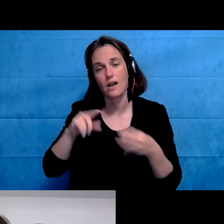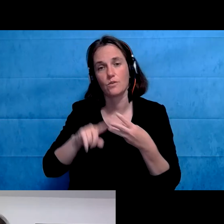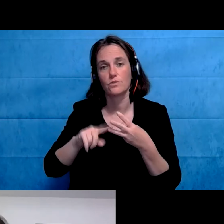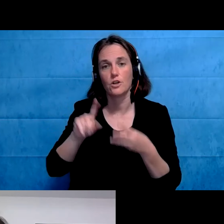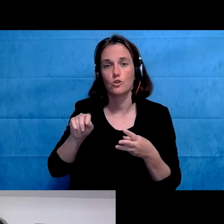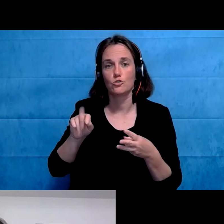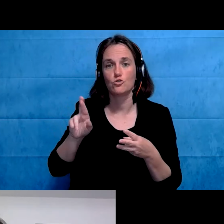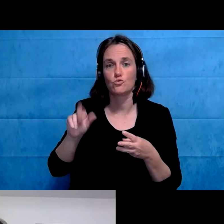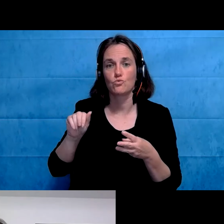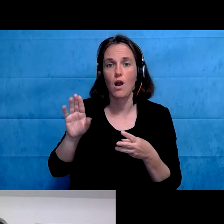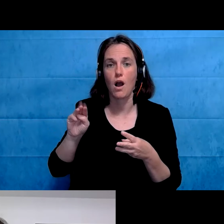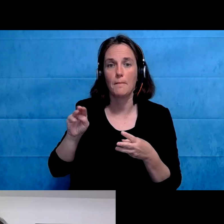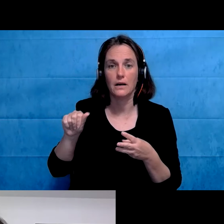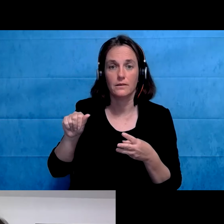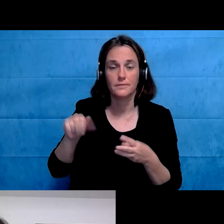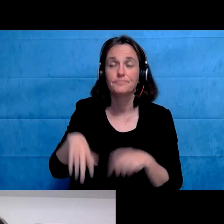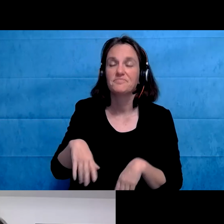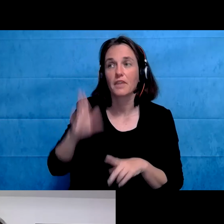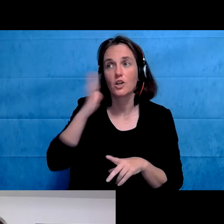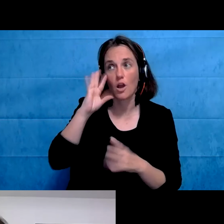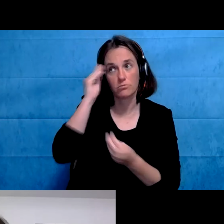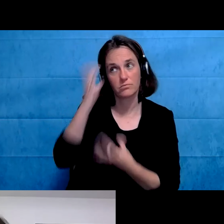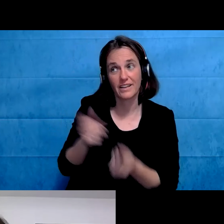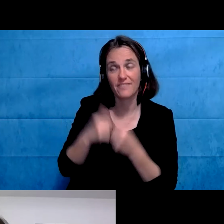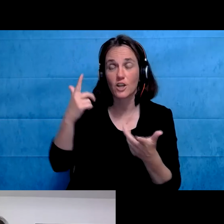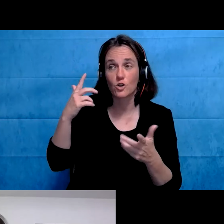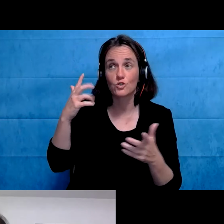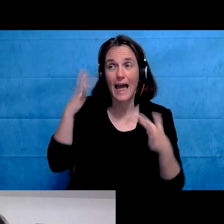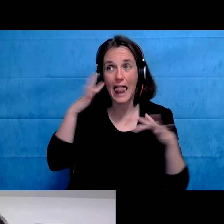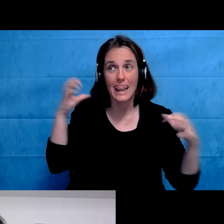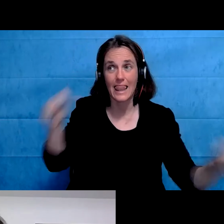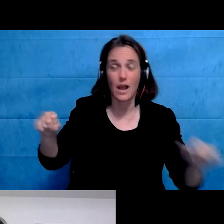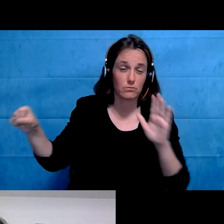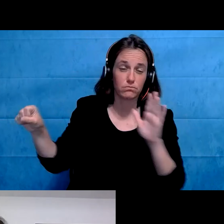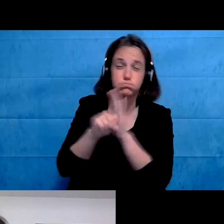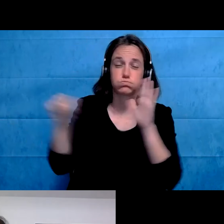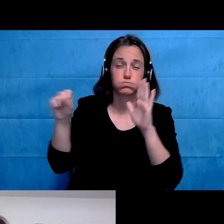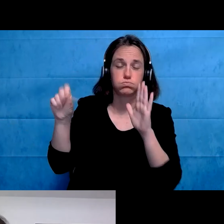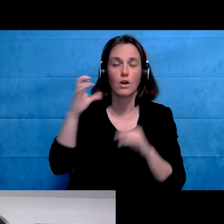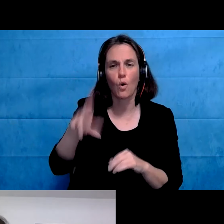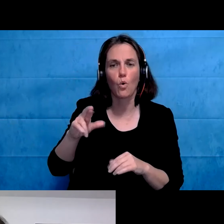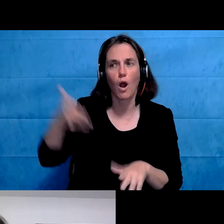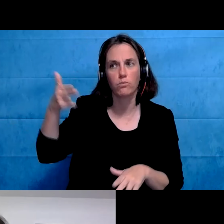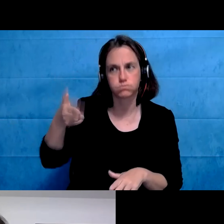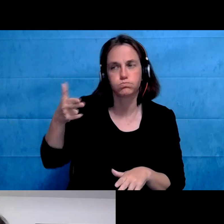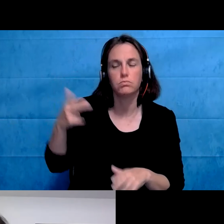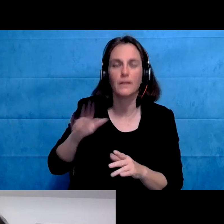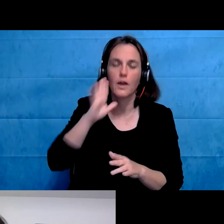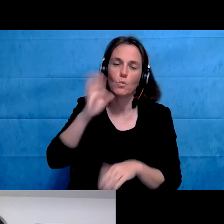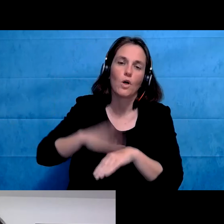if there's gonna be a loud bang or like in plays when there's a gunshot in the play, they typically will warn you at the beginning of the performance.